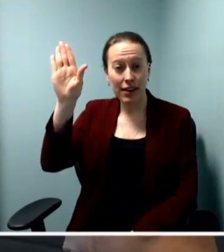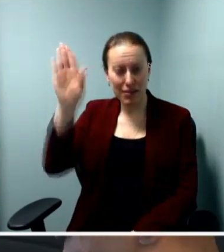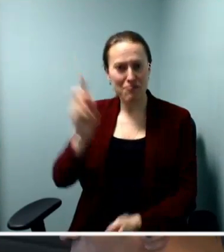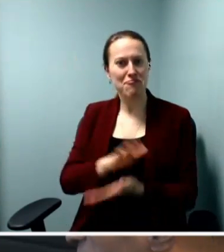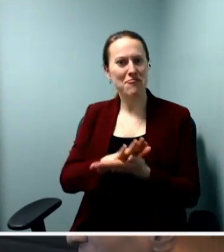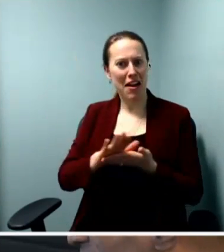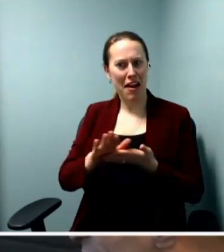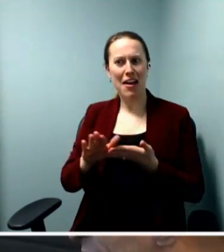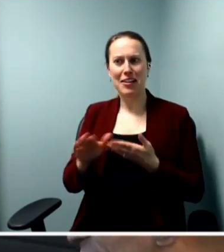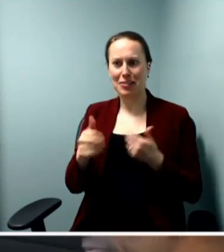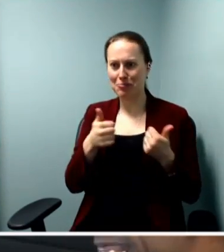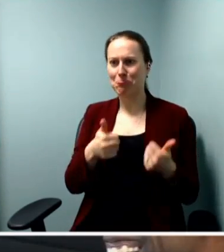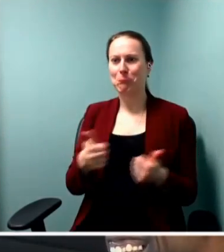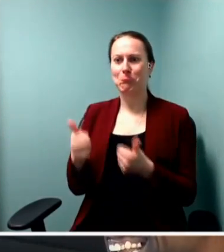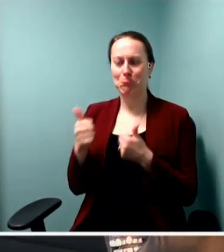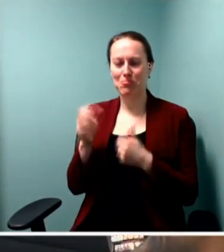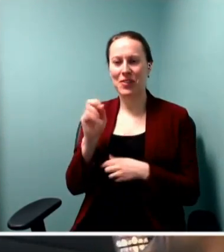Okay, enough with that jocularity.